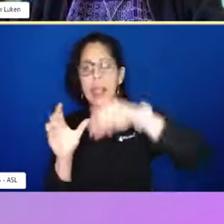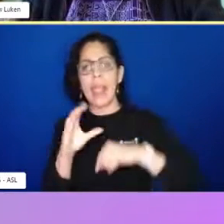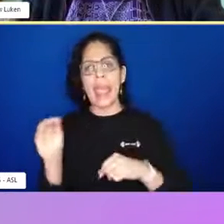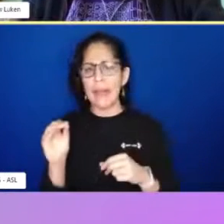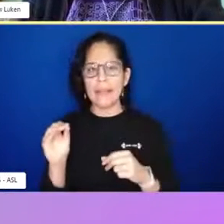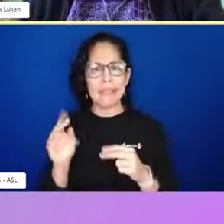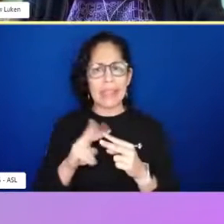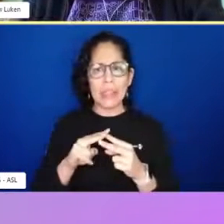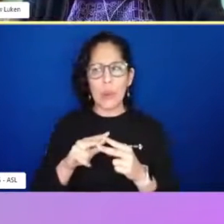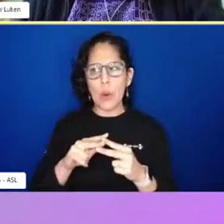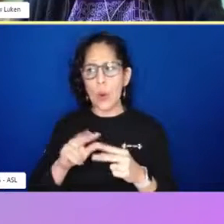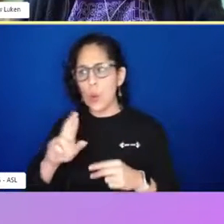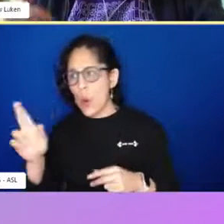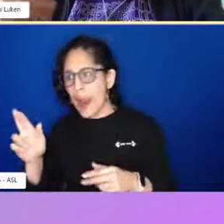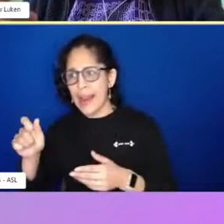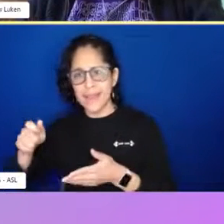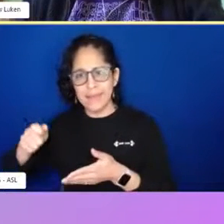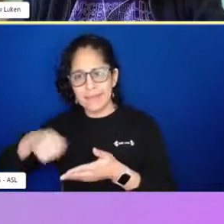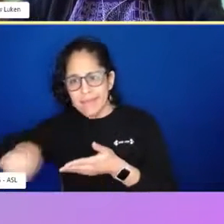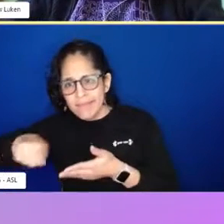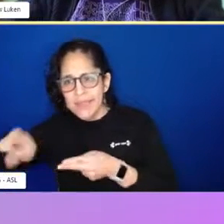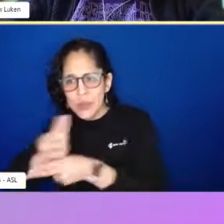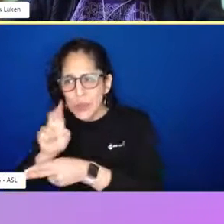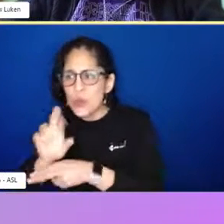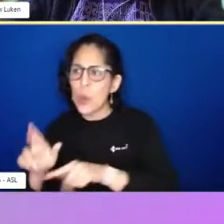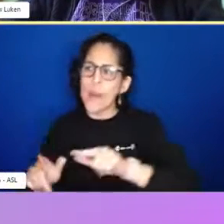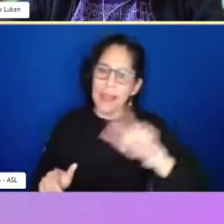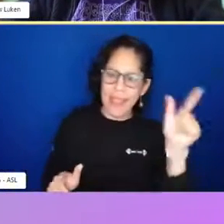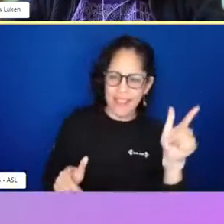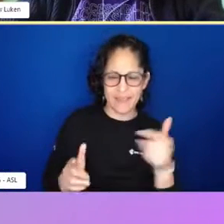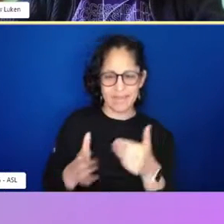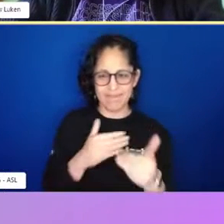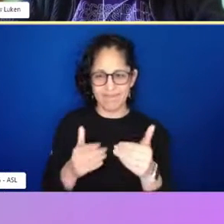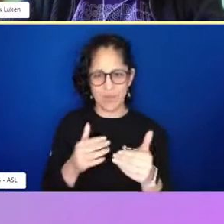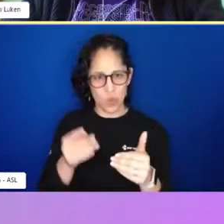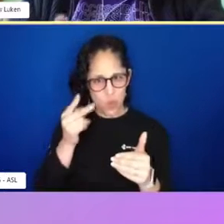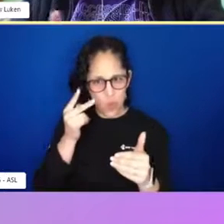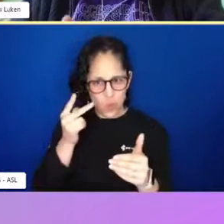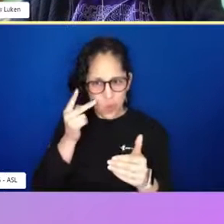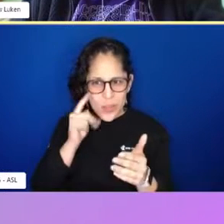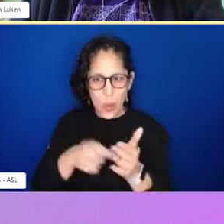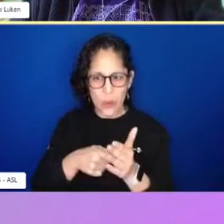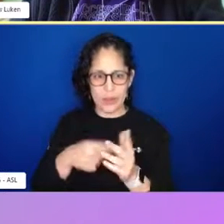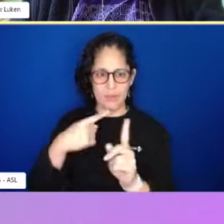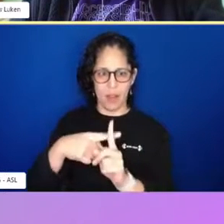steel, it changed the blade to be vertical, and it became ambidextrous. Thus we start to